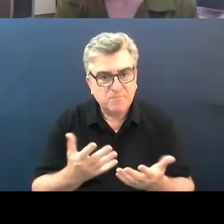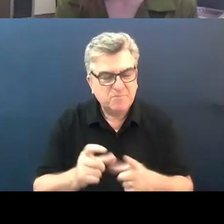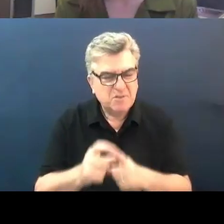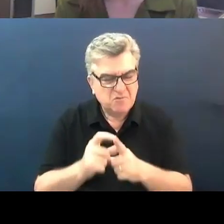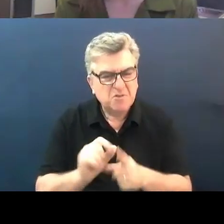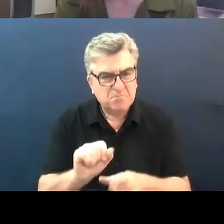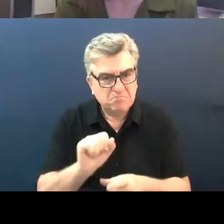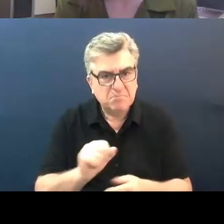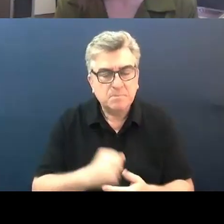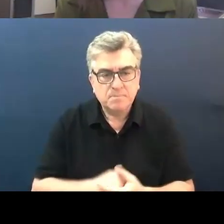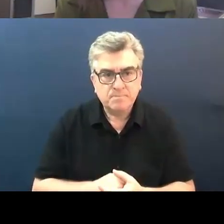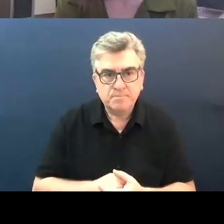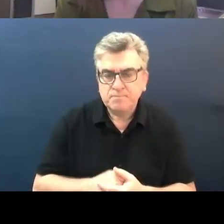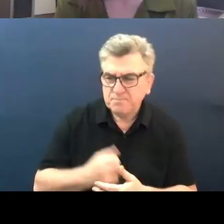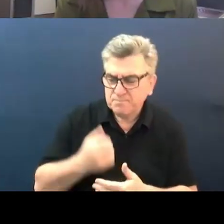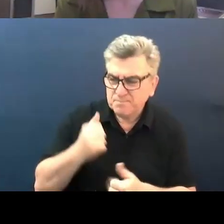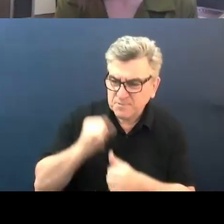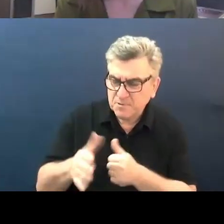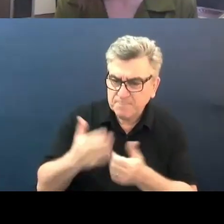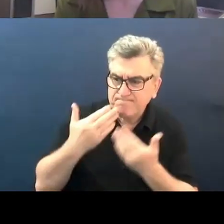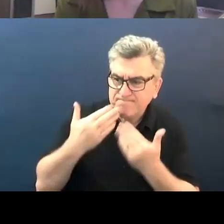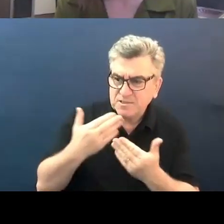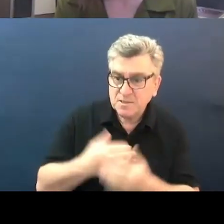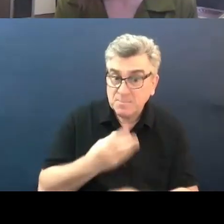Anna: That's great. Thank you. You might get a few people contacting you